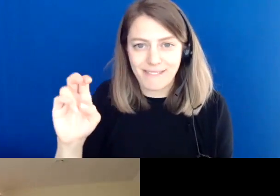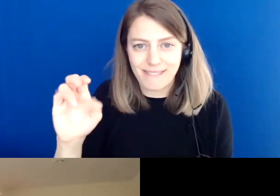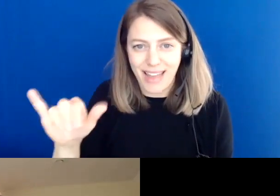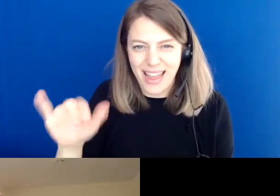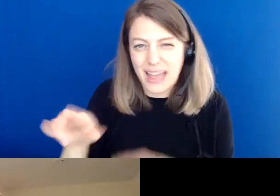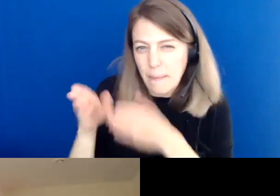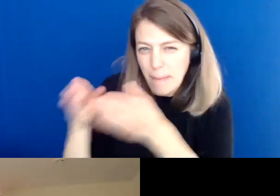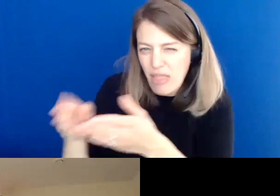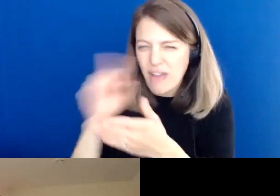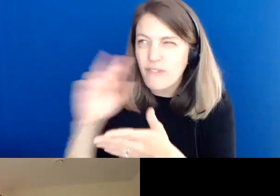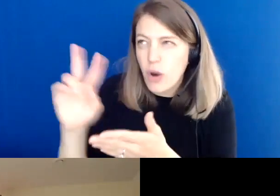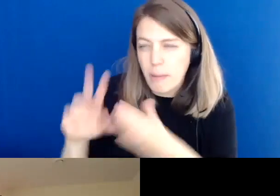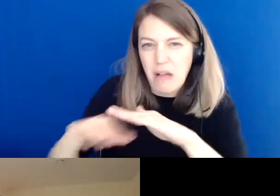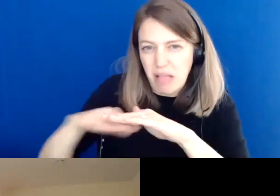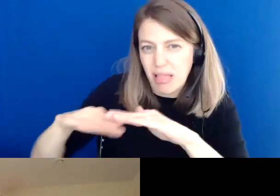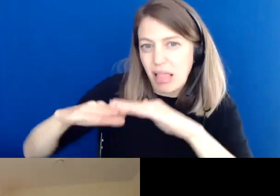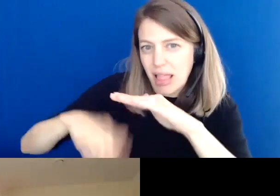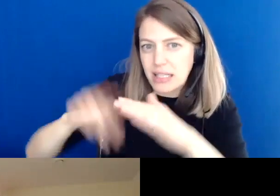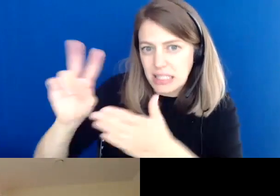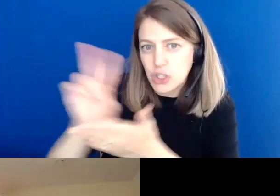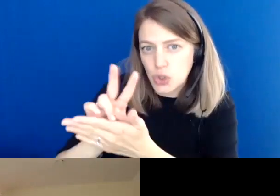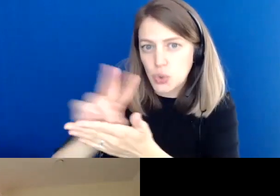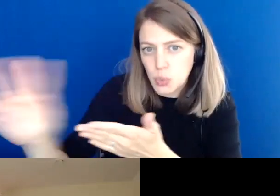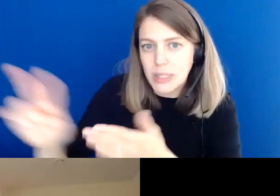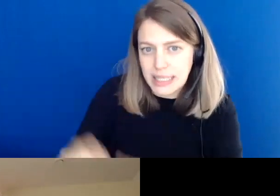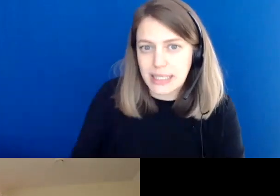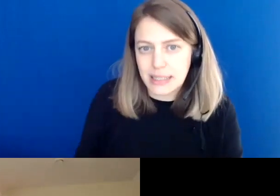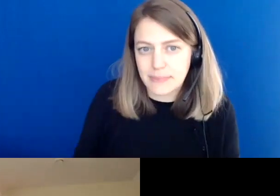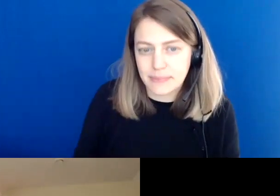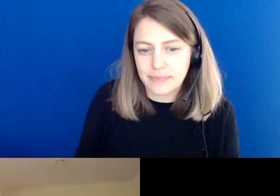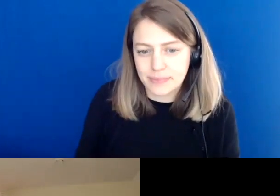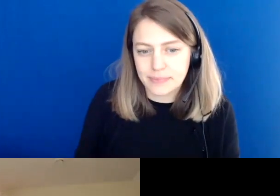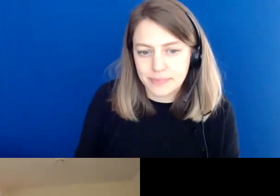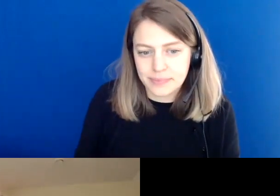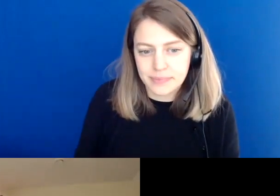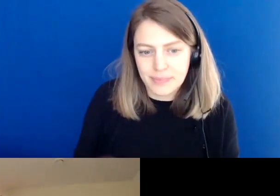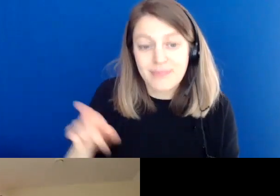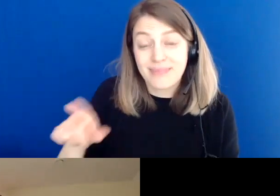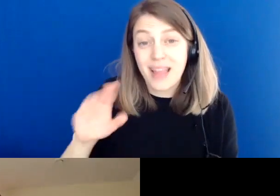Matthew Israel, founder and director of the center, told police that William was getting